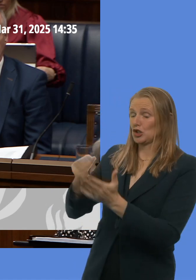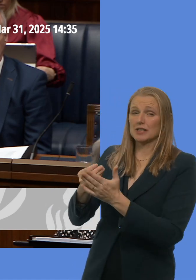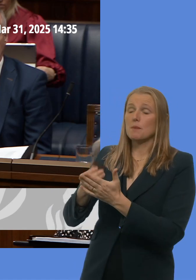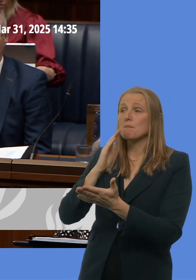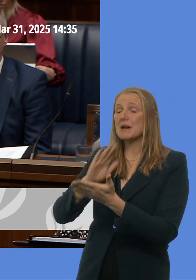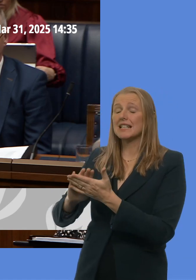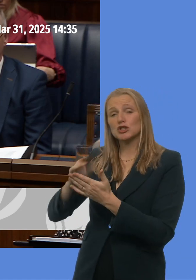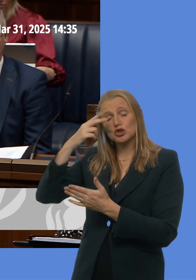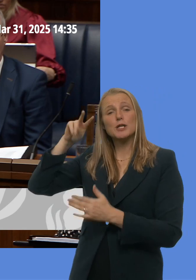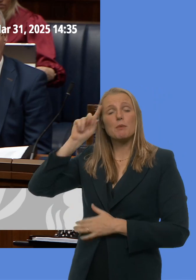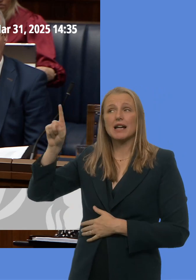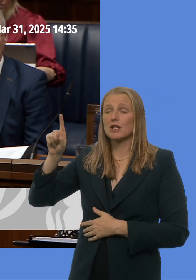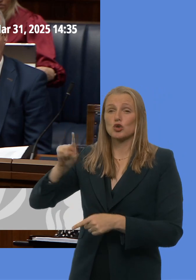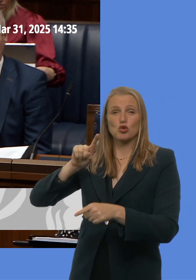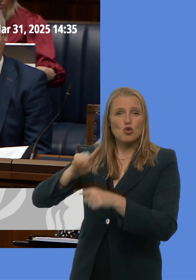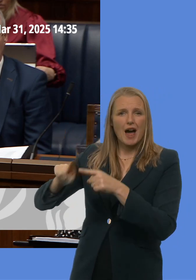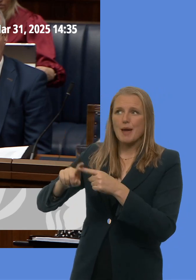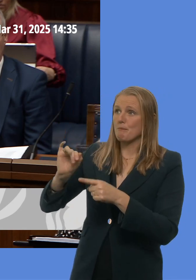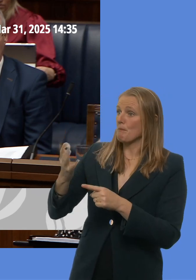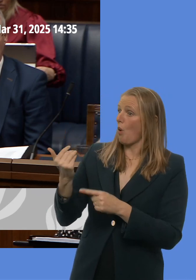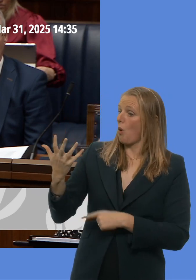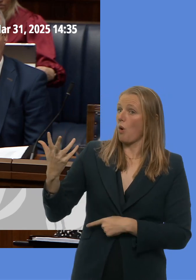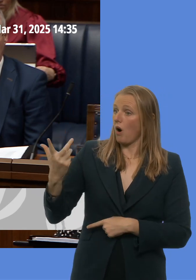to get that economic growth. We will be doing everything in our power to support that.